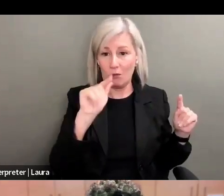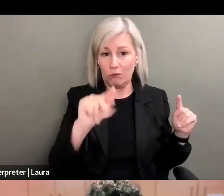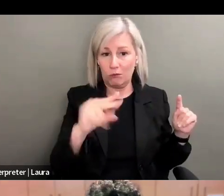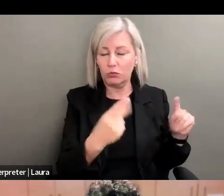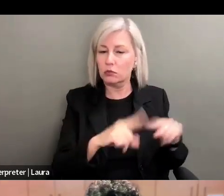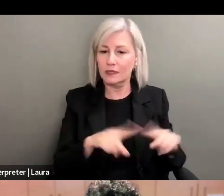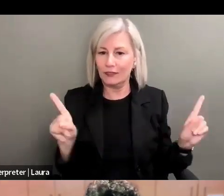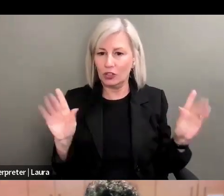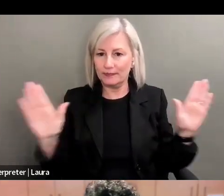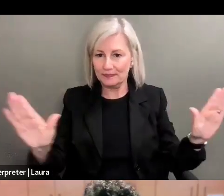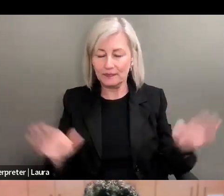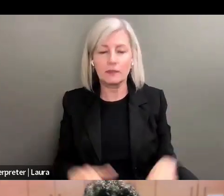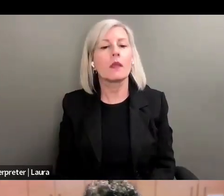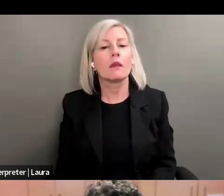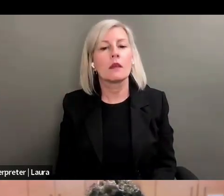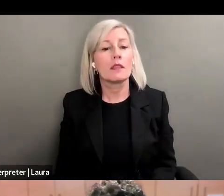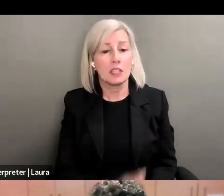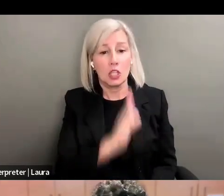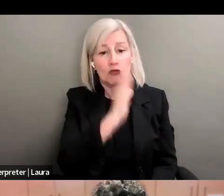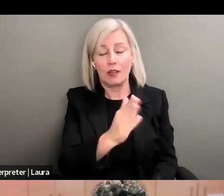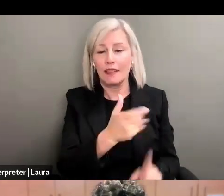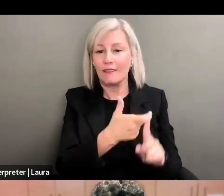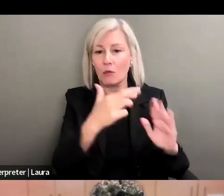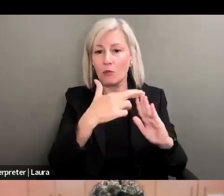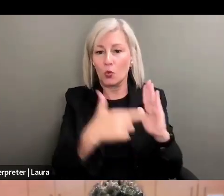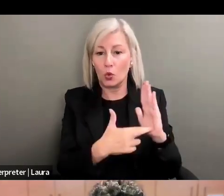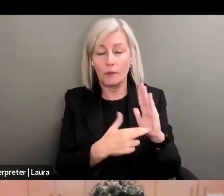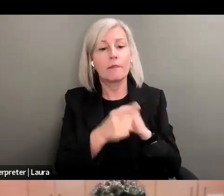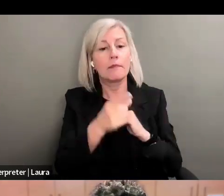Again, this is directly from the rule. This assessment can be conducted by a